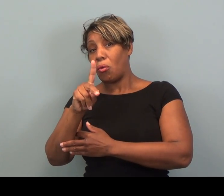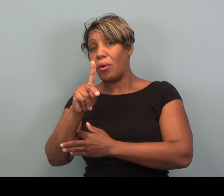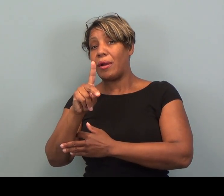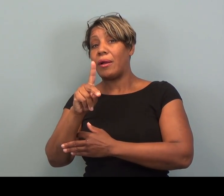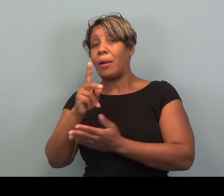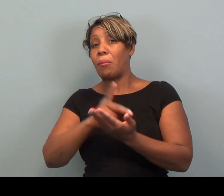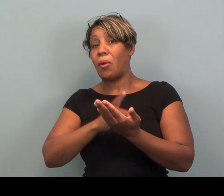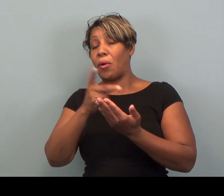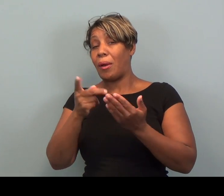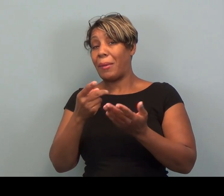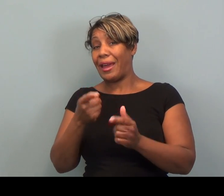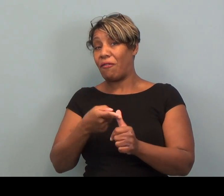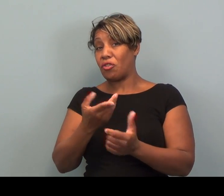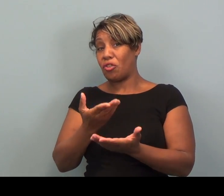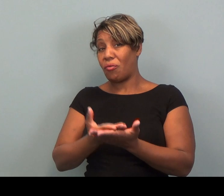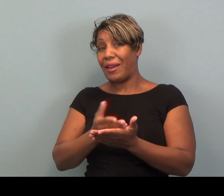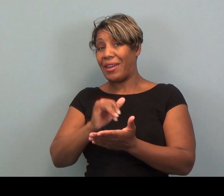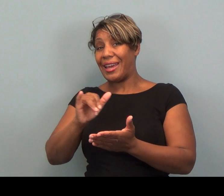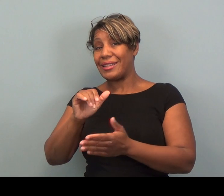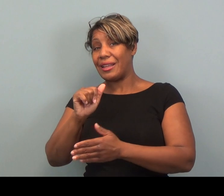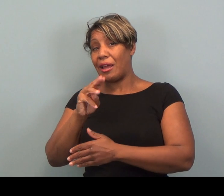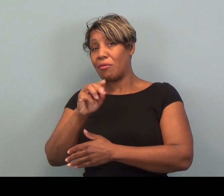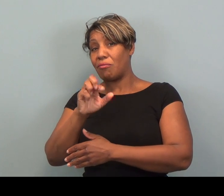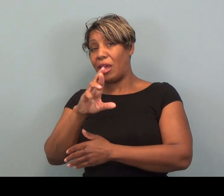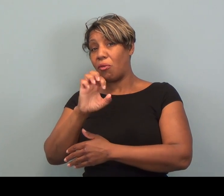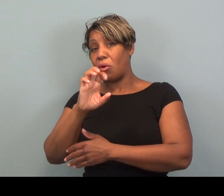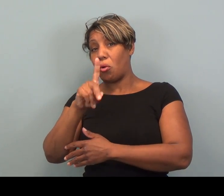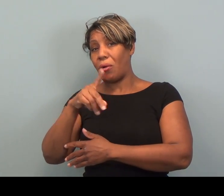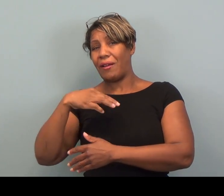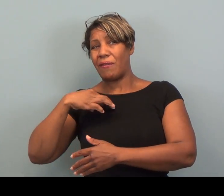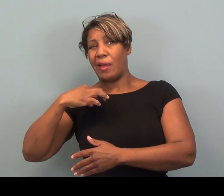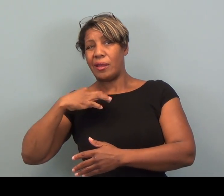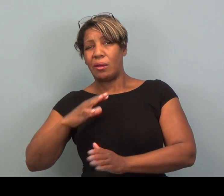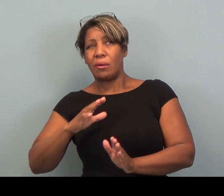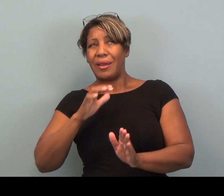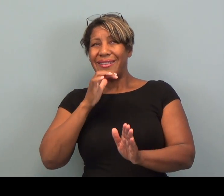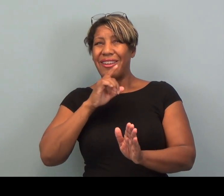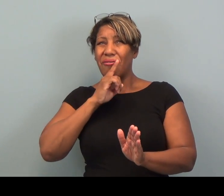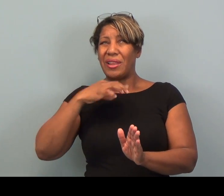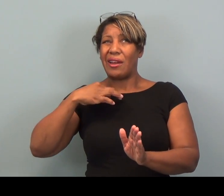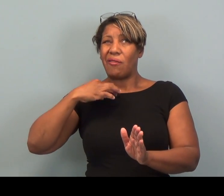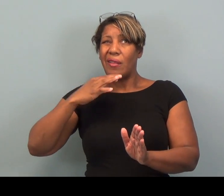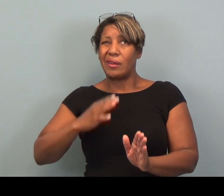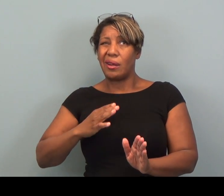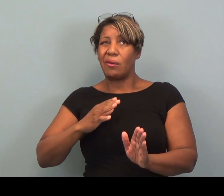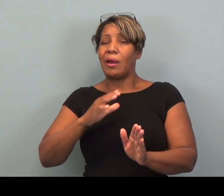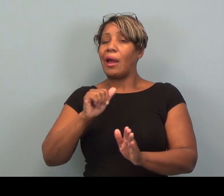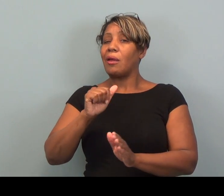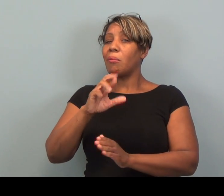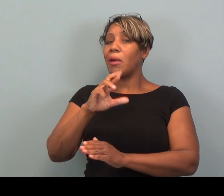as an AmeriCorps volunteer. Well, it's not really a volunteer. It’s an AmeriCorps Service member.